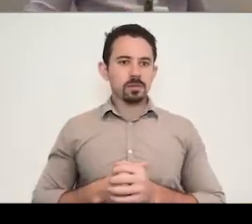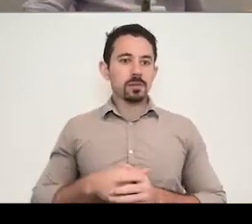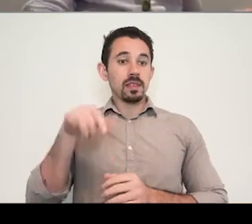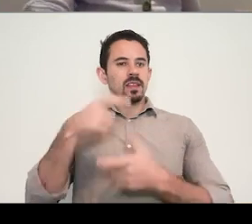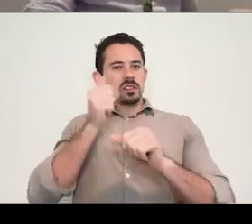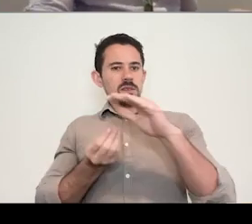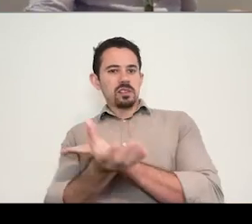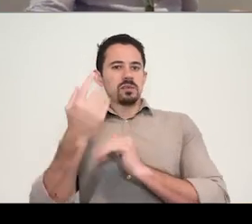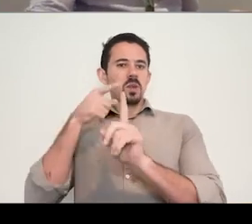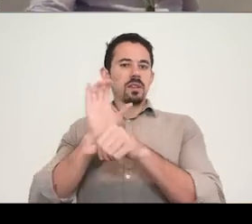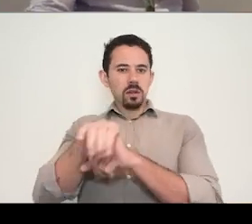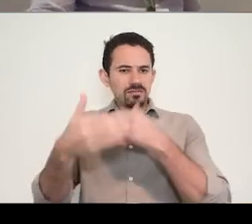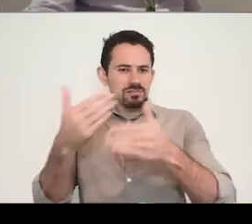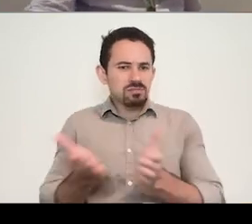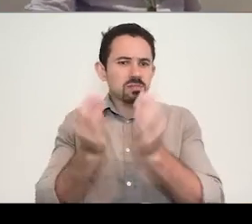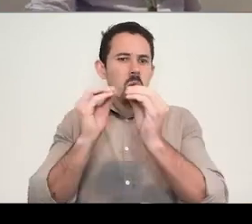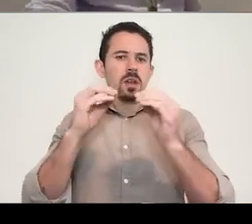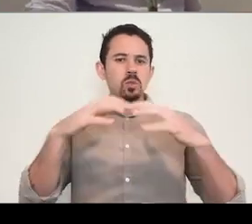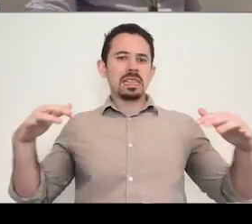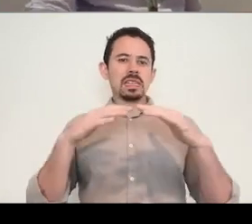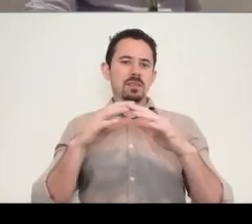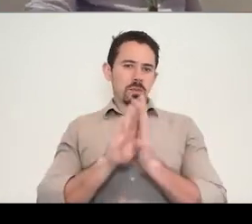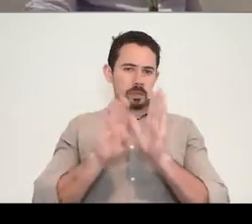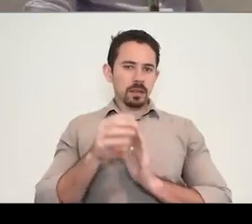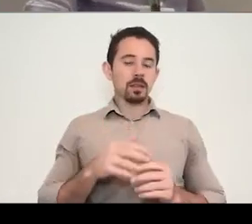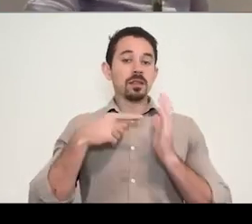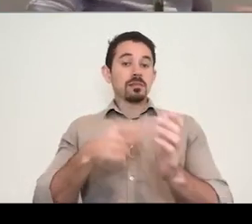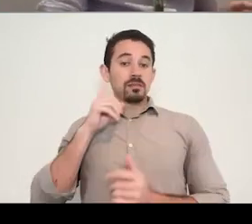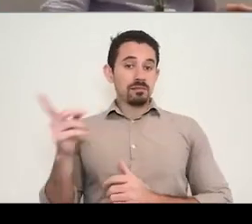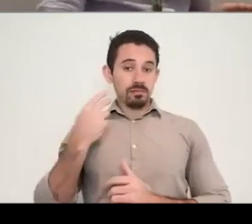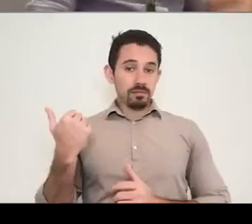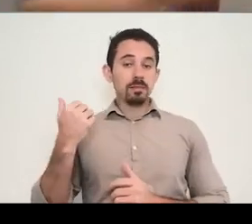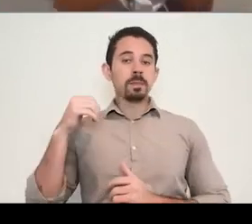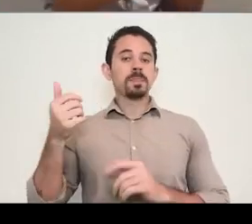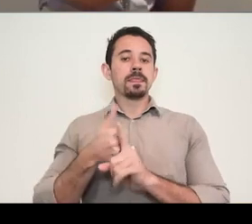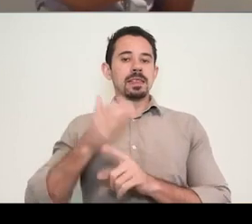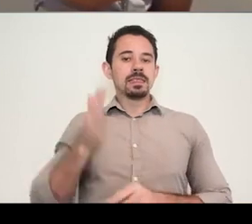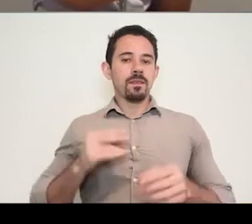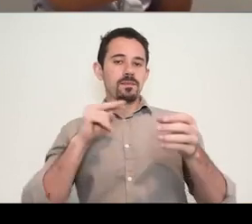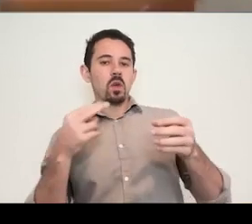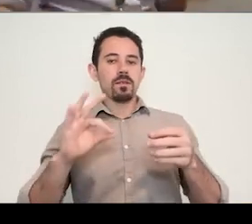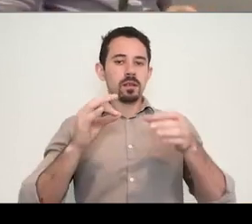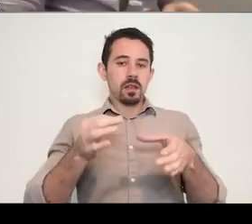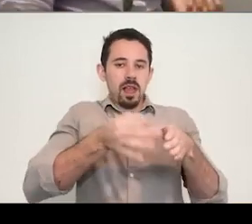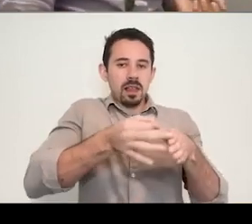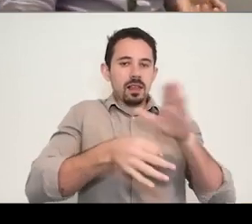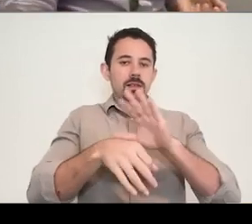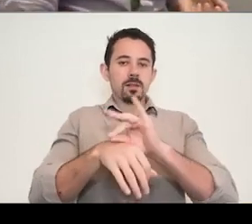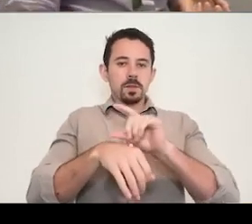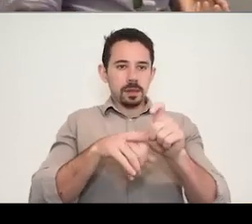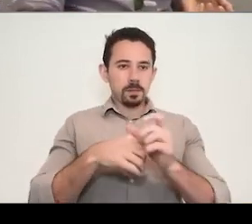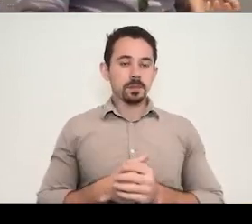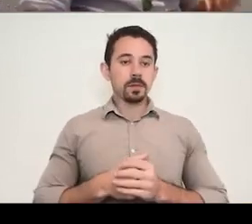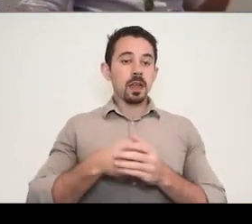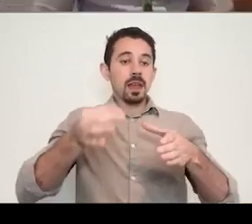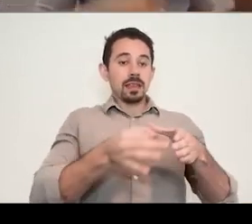wrinkle development. Shown here is a side view of the colony biofilms. Colony biofilm